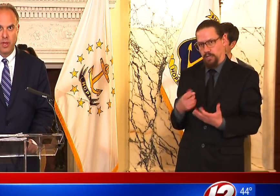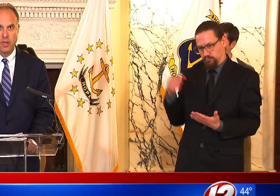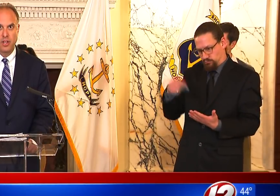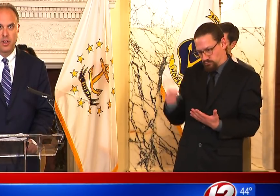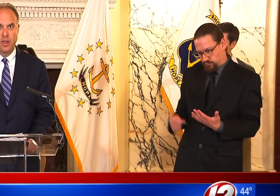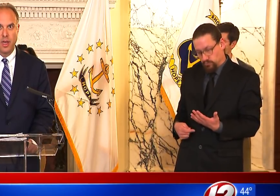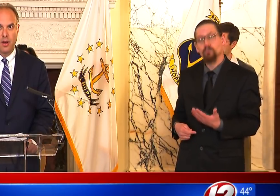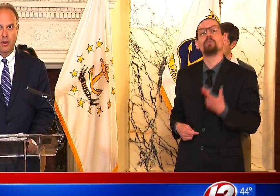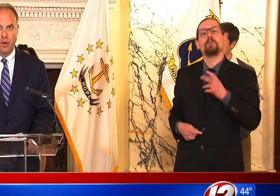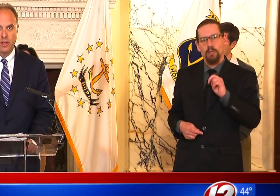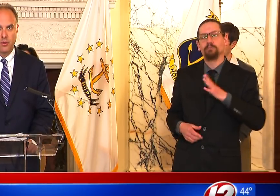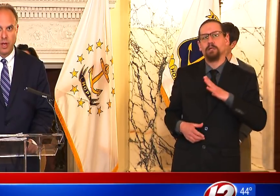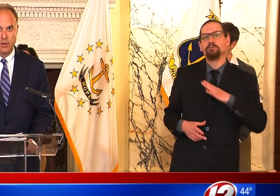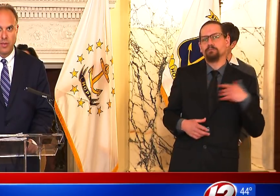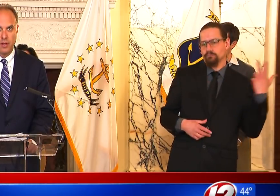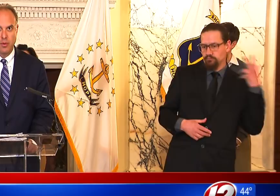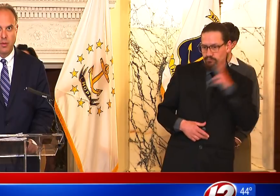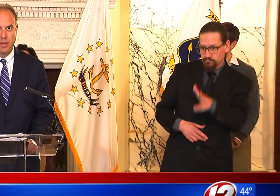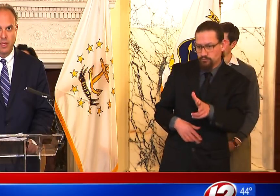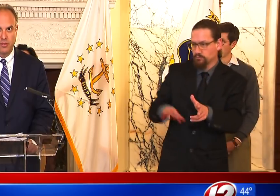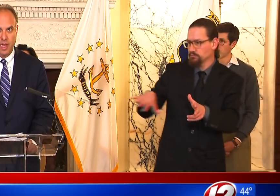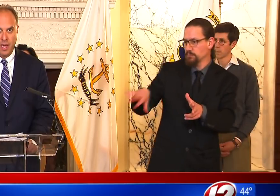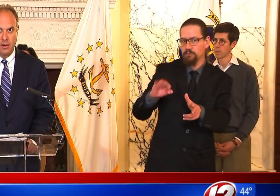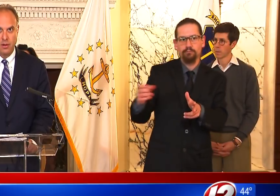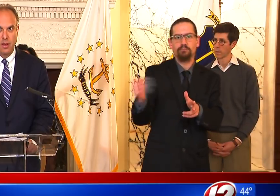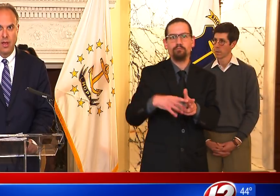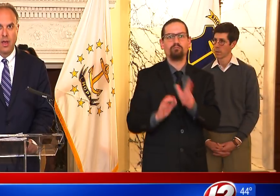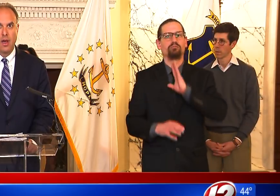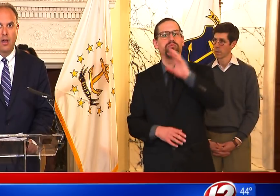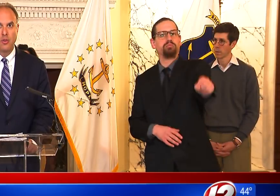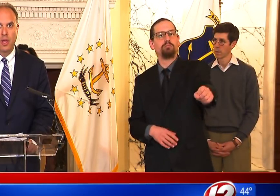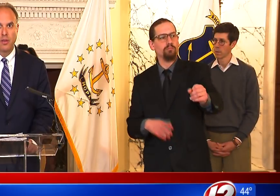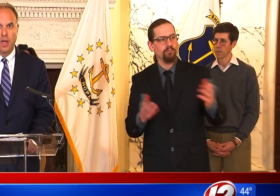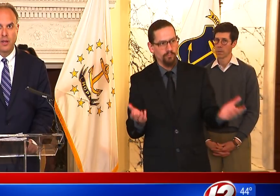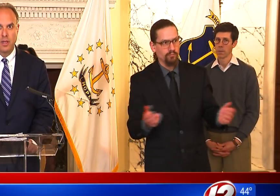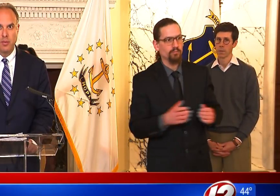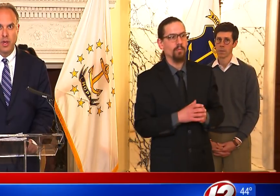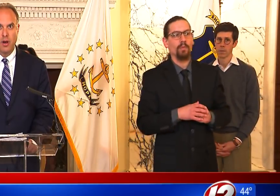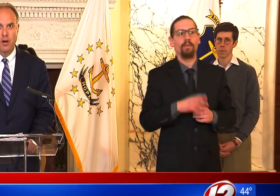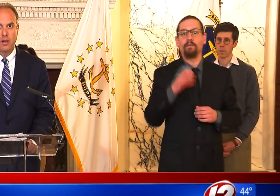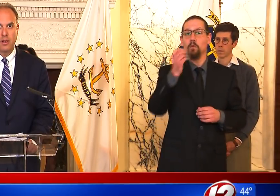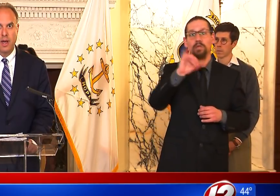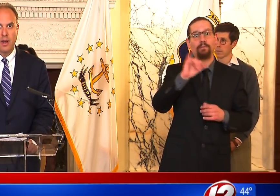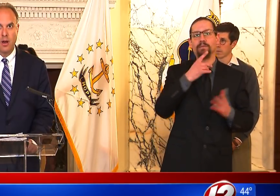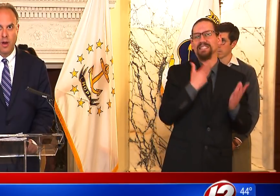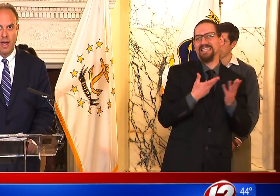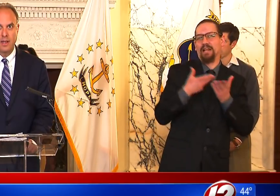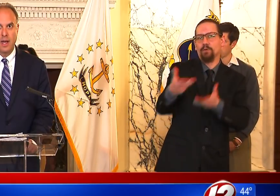ALLOW PICKUP OR DELIVERY, WE ARE GOING TO TRY TO AUTHORIZE THAT. BE IN TOUCH WITH THE DEPARTMENT